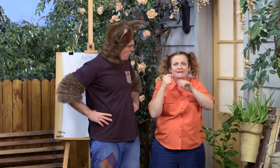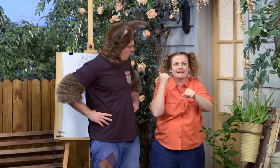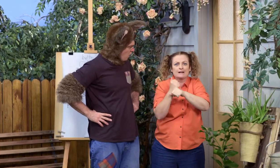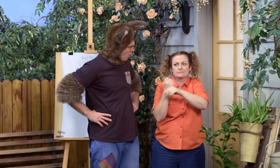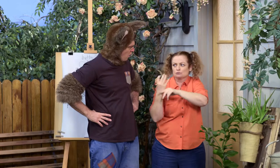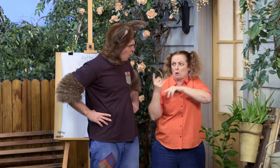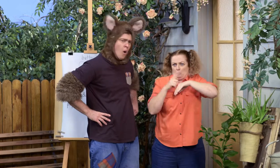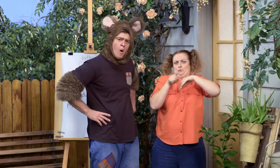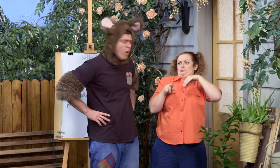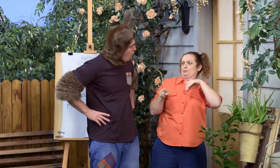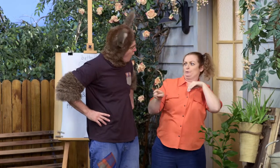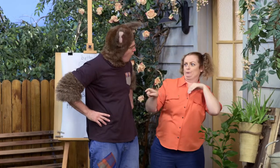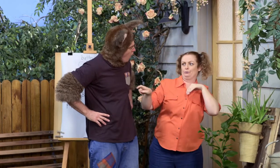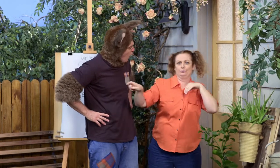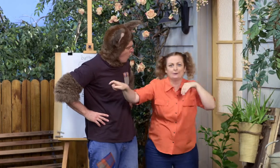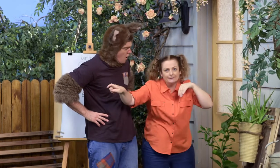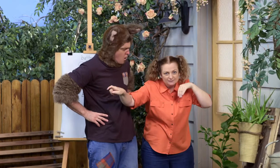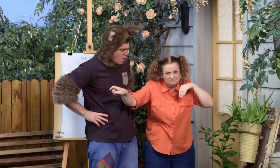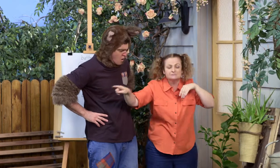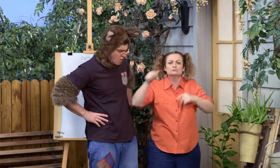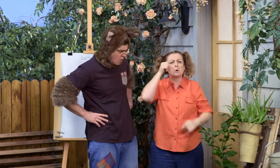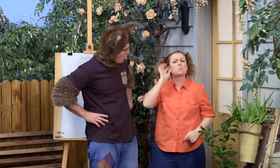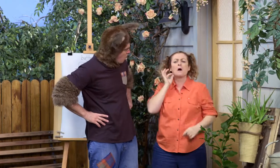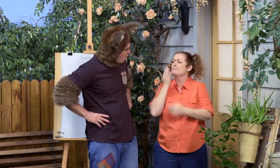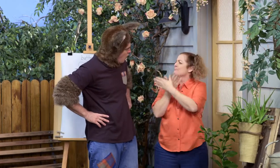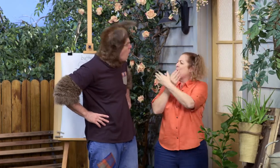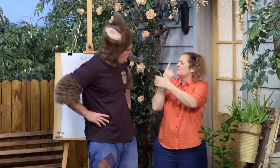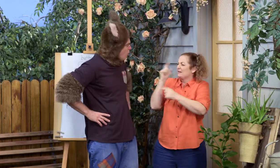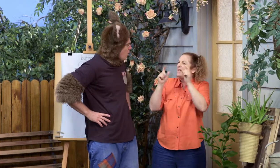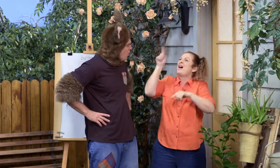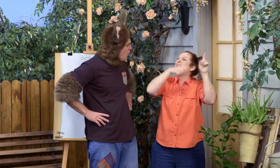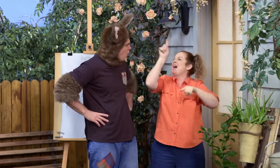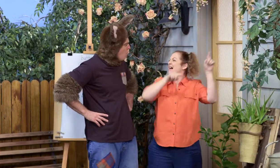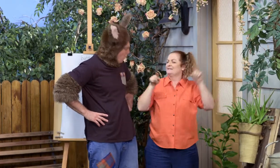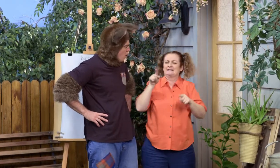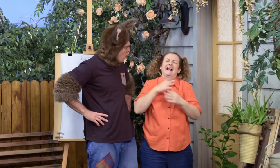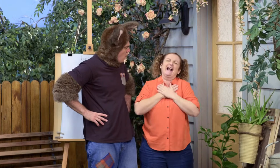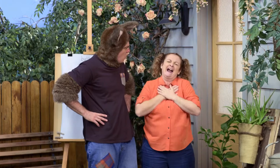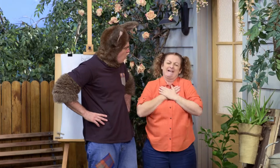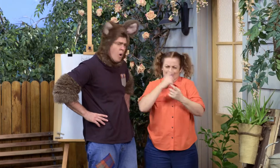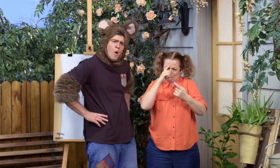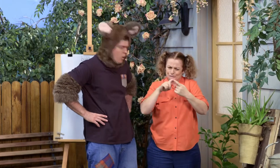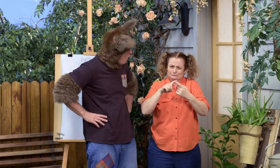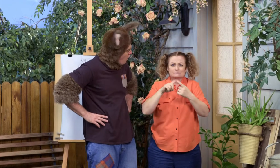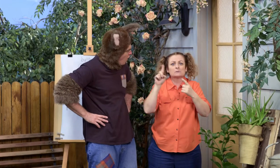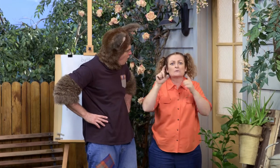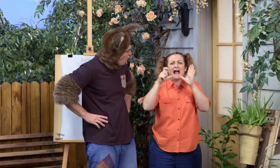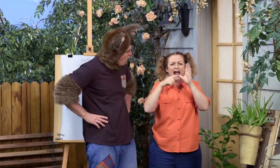Sometimes they'll see vegetables and go and eat those. Yeah. Have you seen white butterflies? Yep.